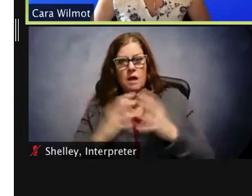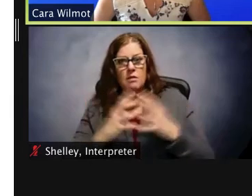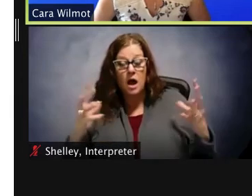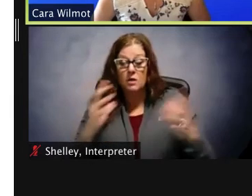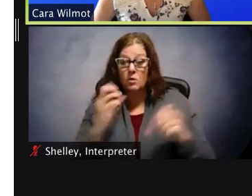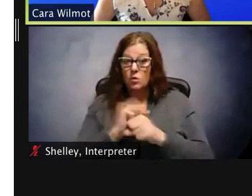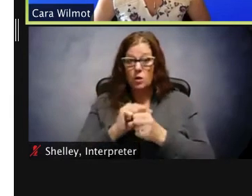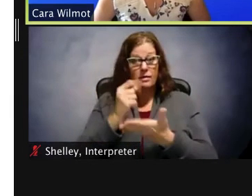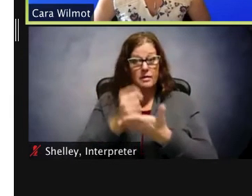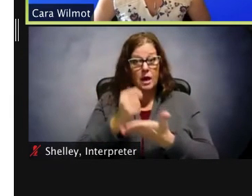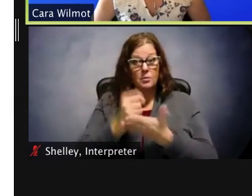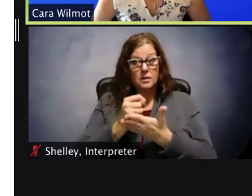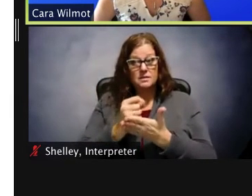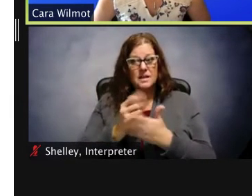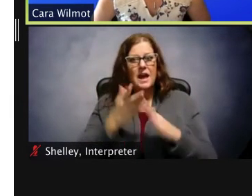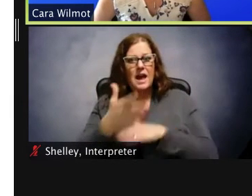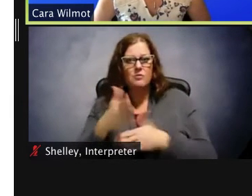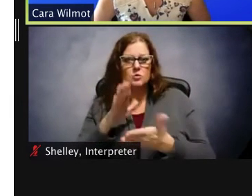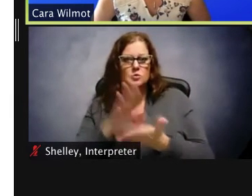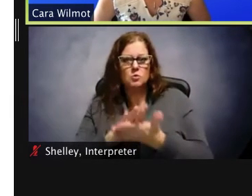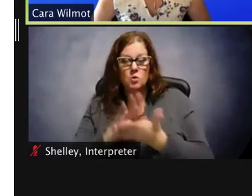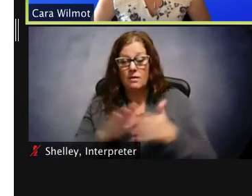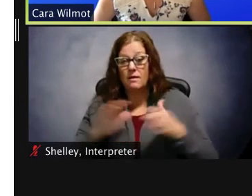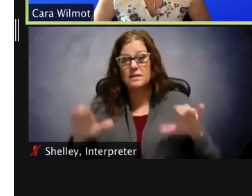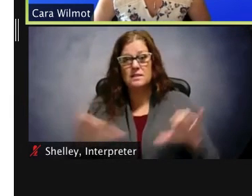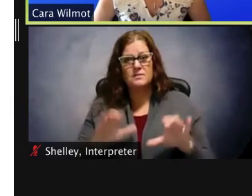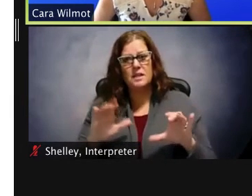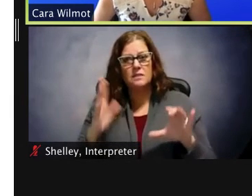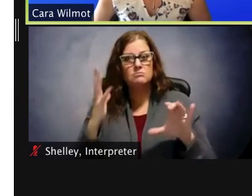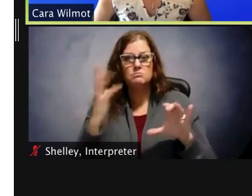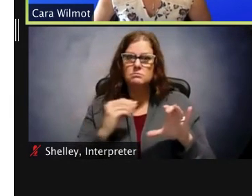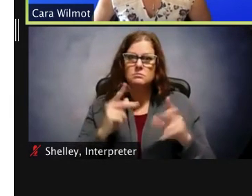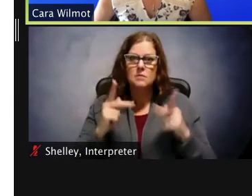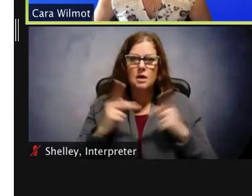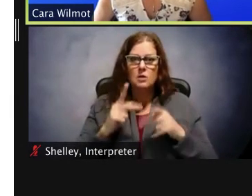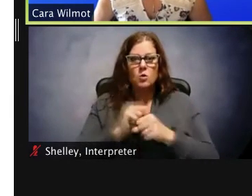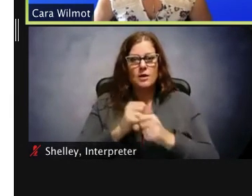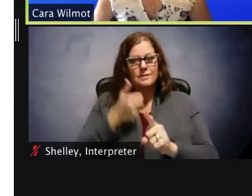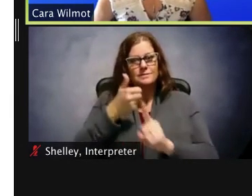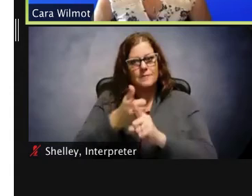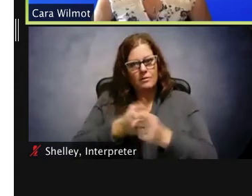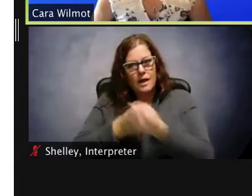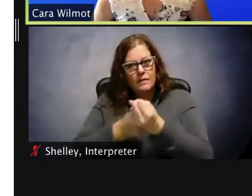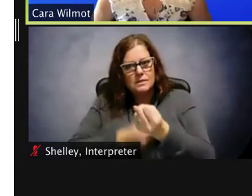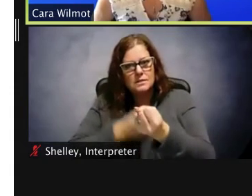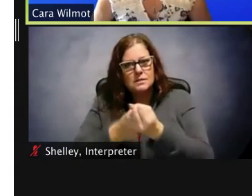extracurricular activities (beautiful place to work on self-advocacy) and so many other